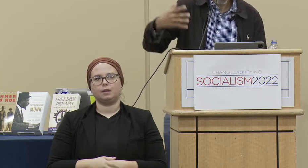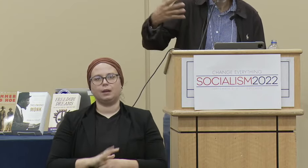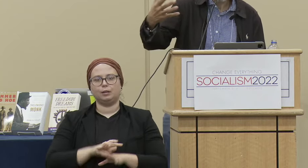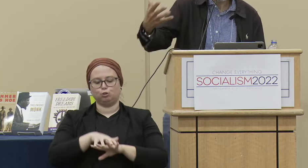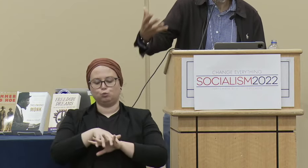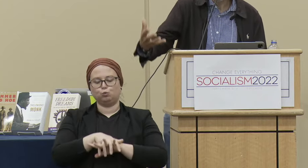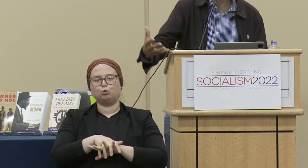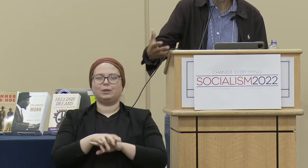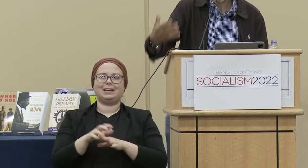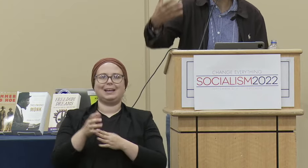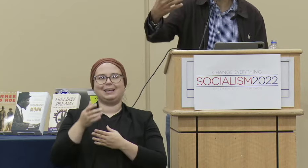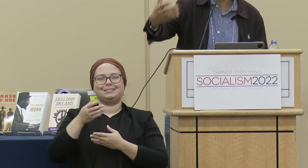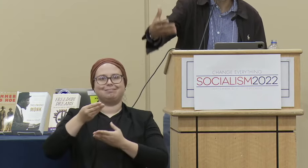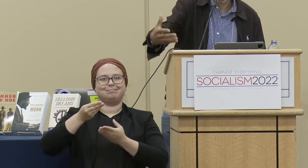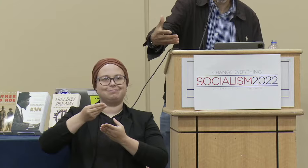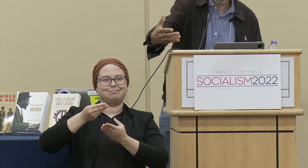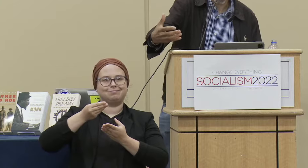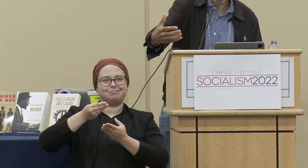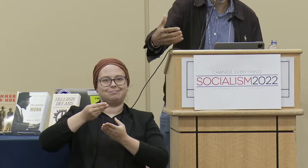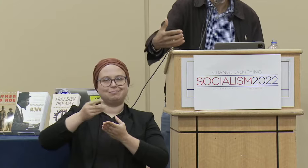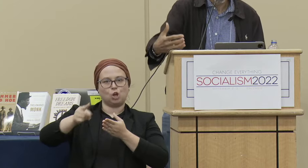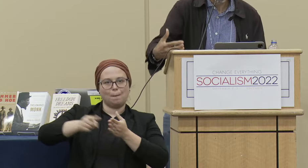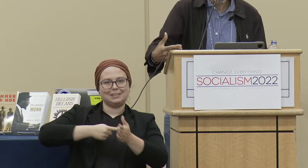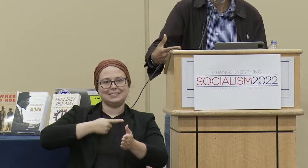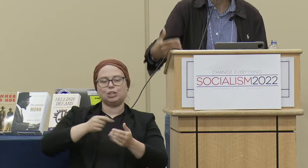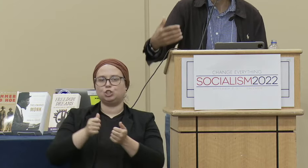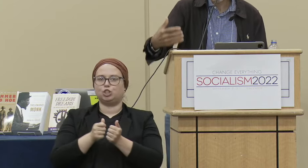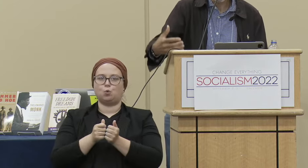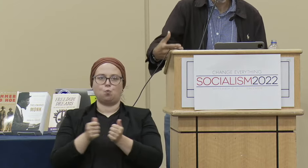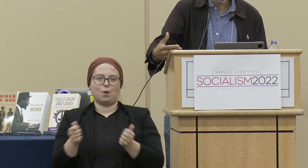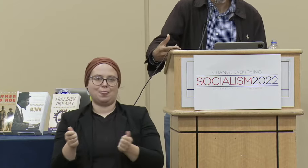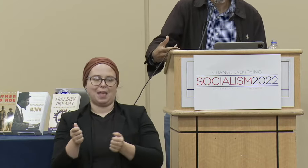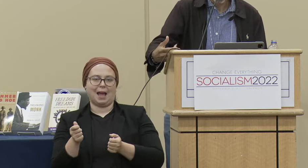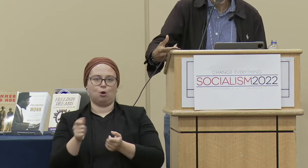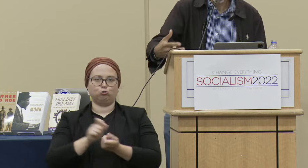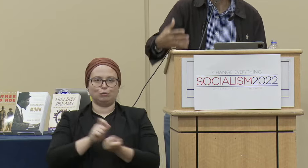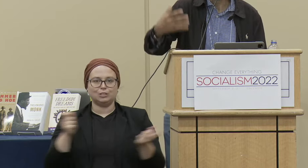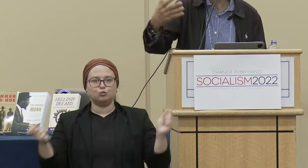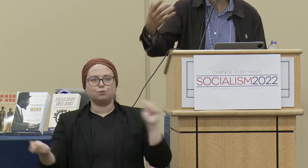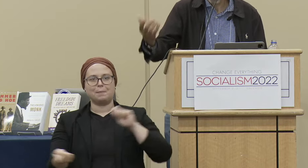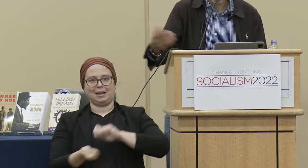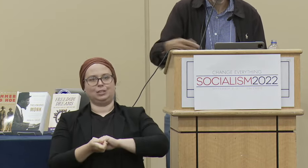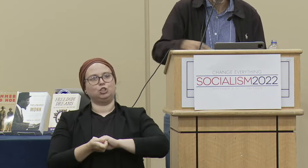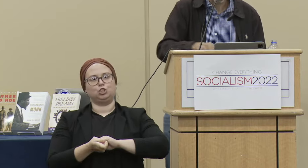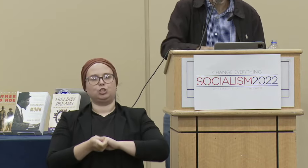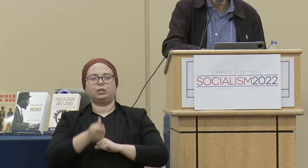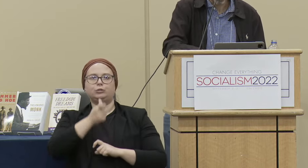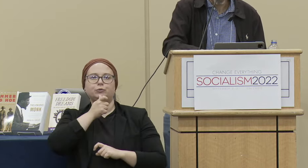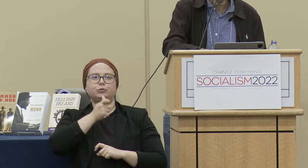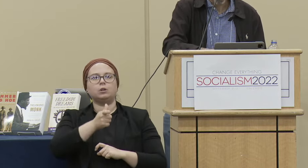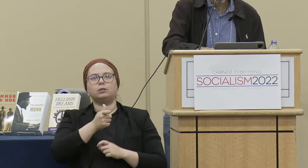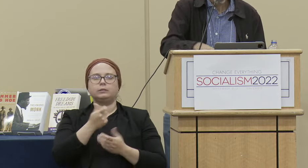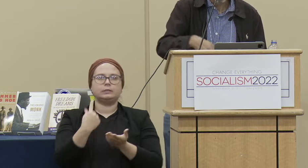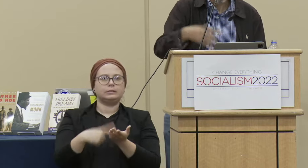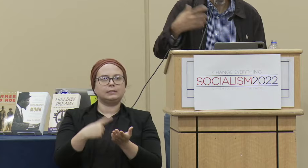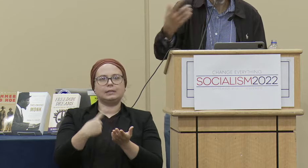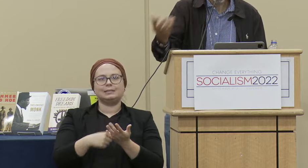else's . And it's rooted in compensation without transformation. That is without addressing Indigenous